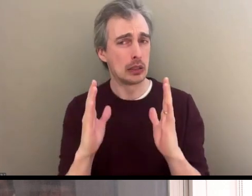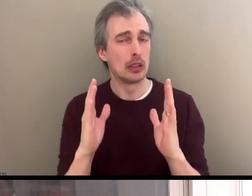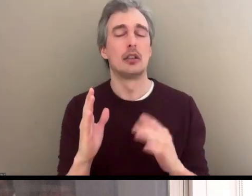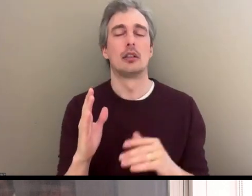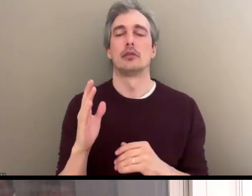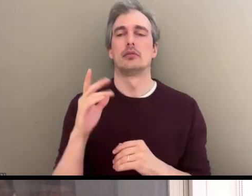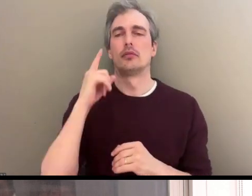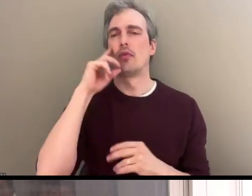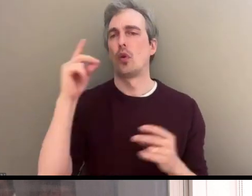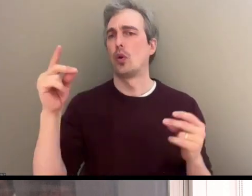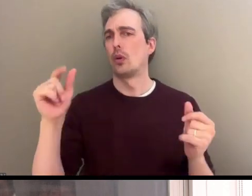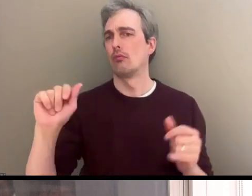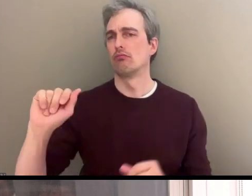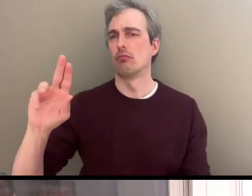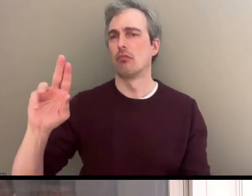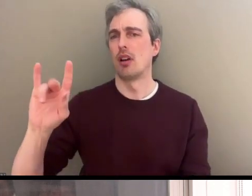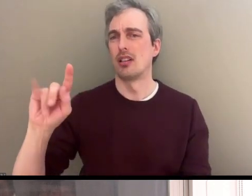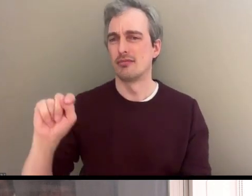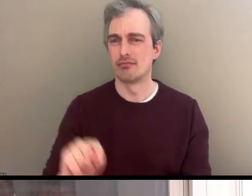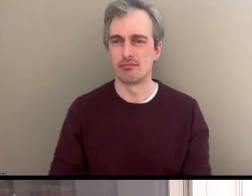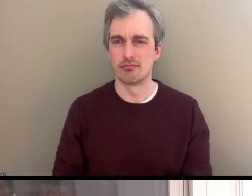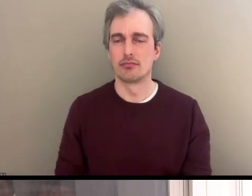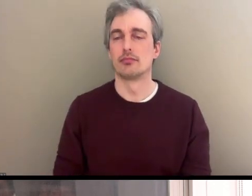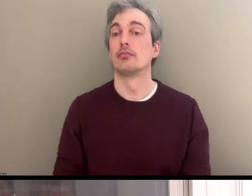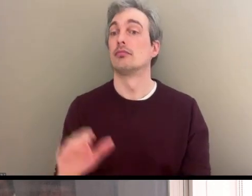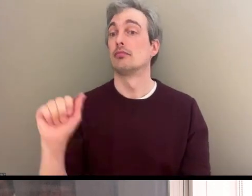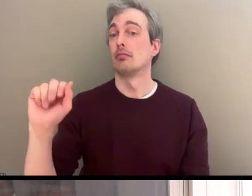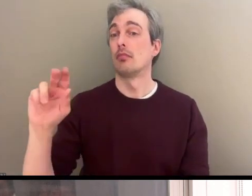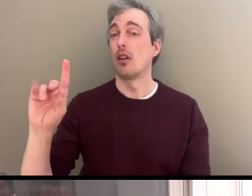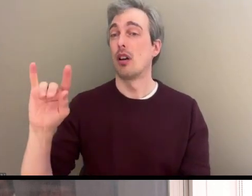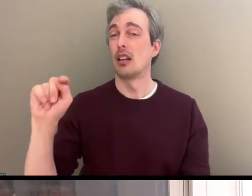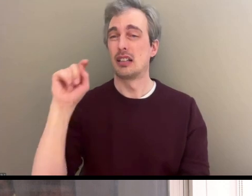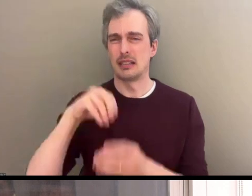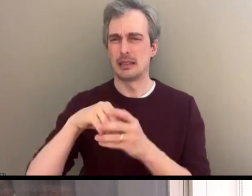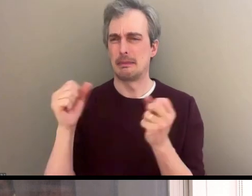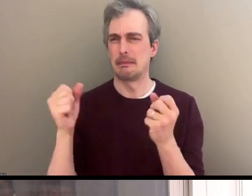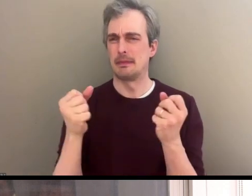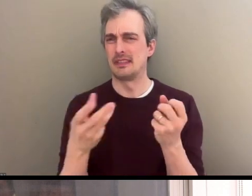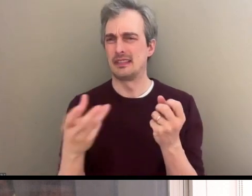Its audit is in multiple areas, so it's quite comprehensive in the four that were just mentioned.